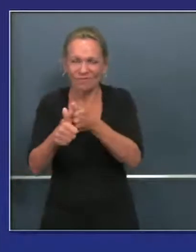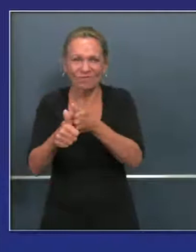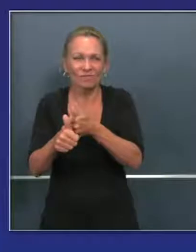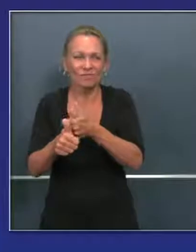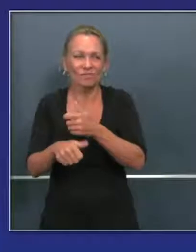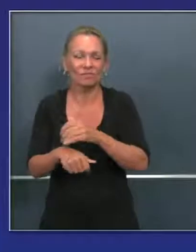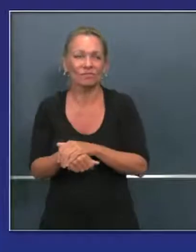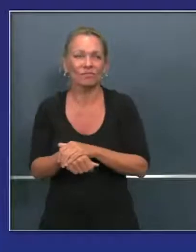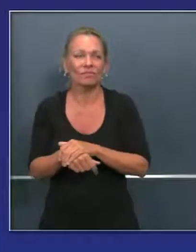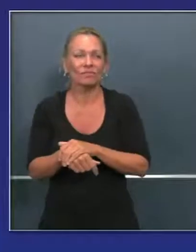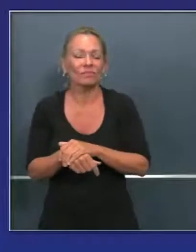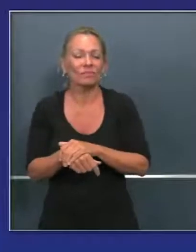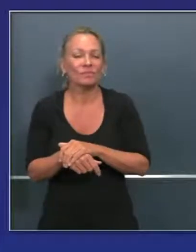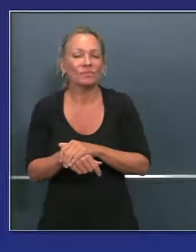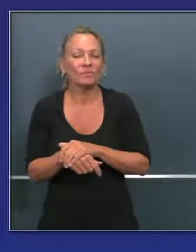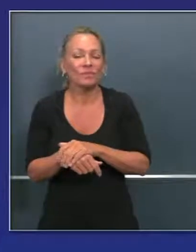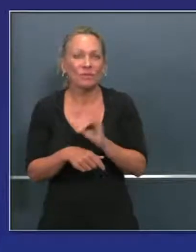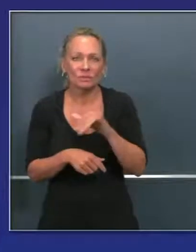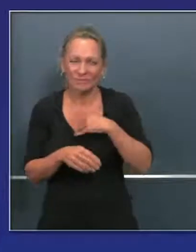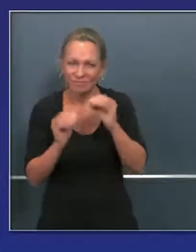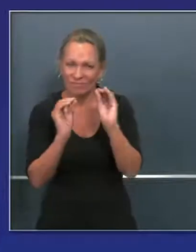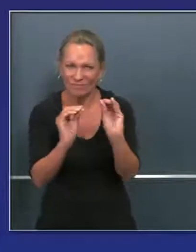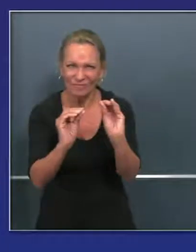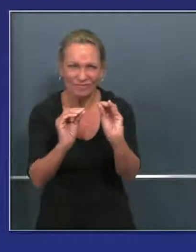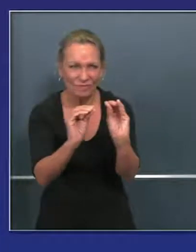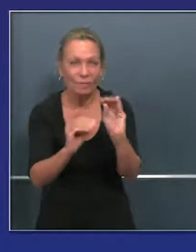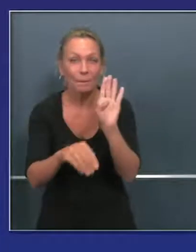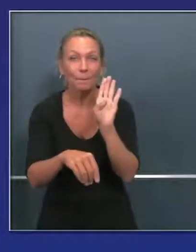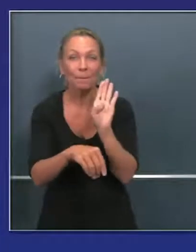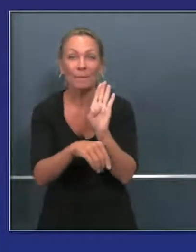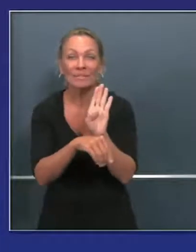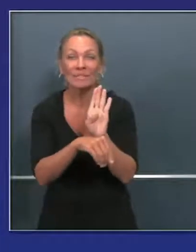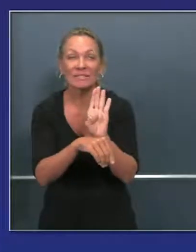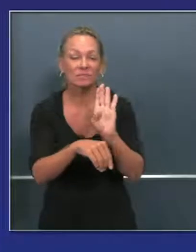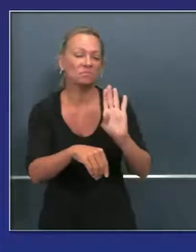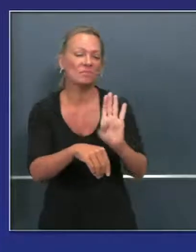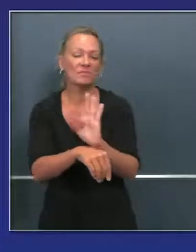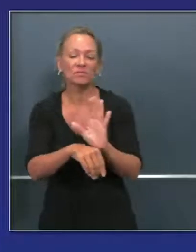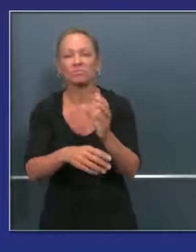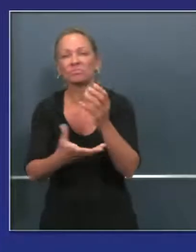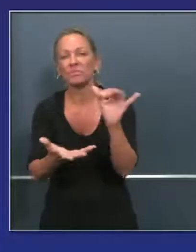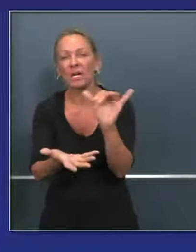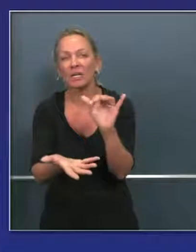in the state of California there's many mechanisms to which you can enforce at a state level there's